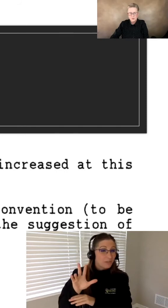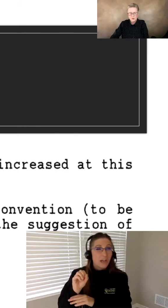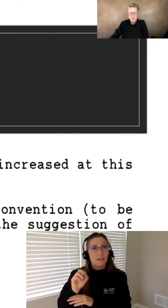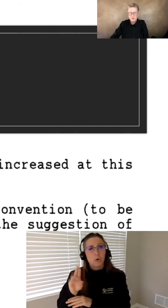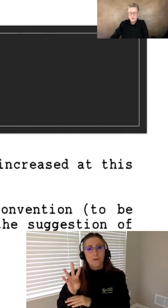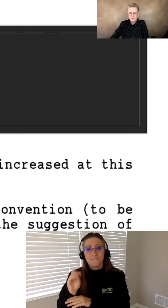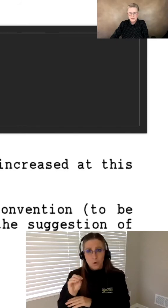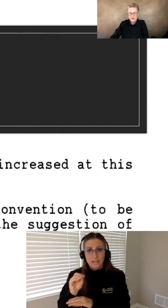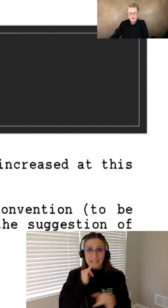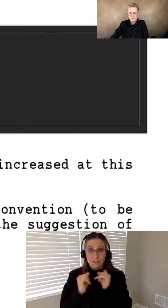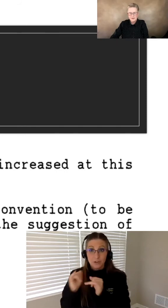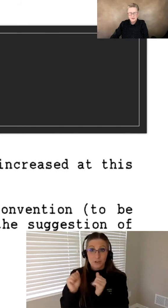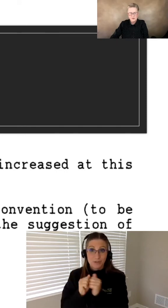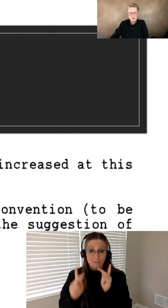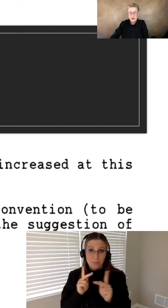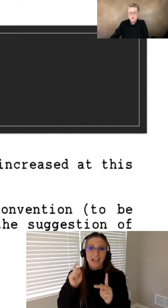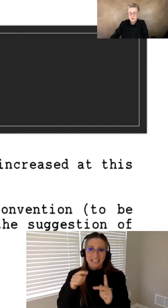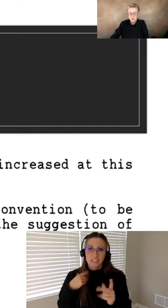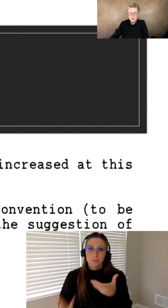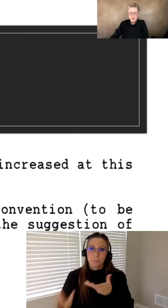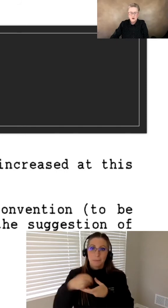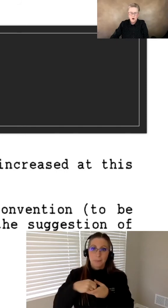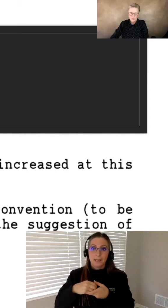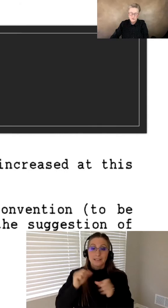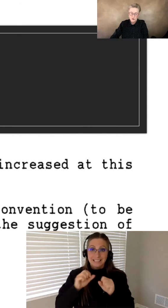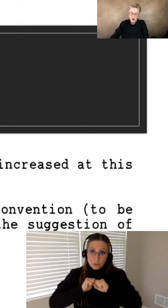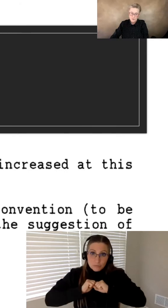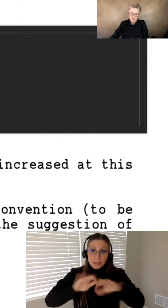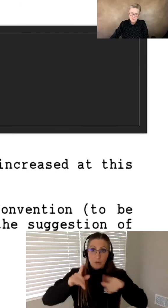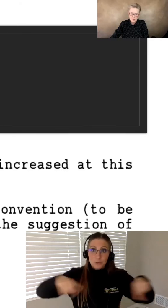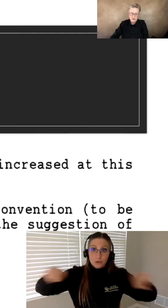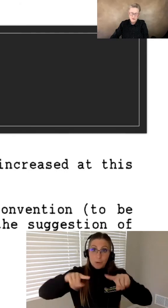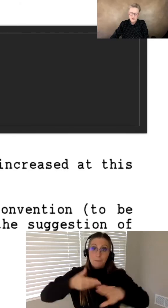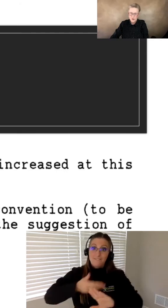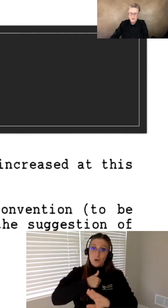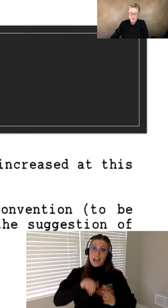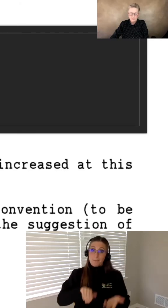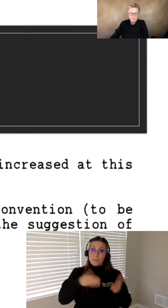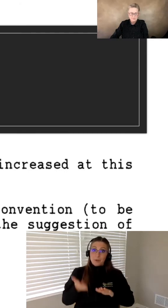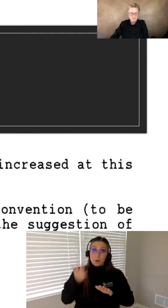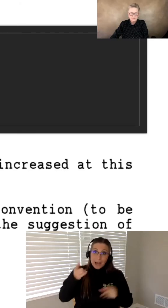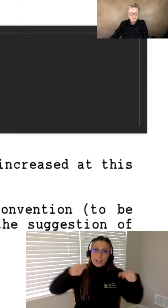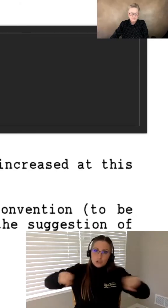with people and I need to get those out to you all before I pass away so that you have them